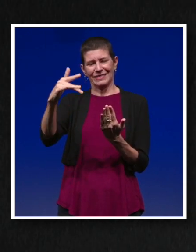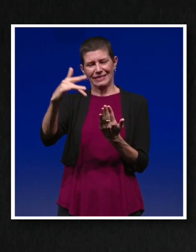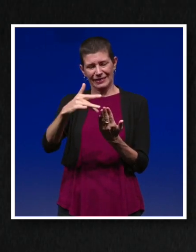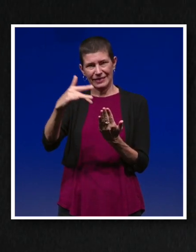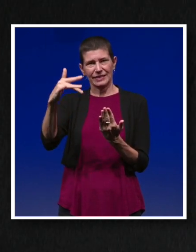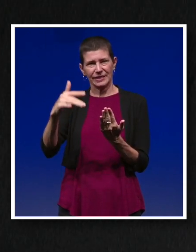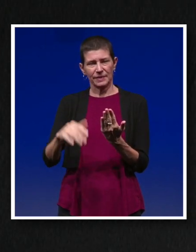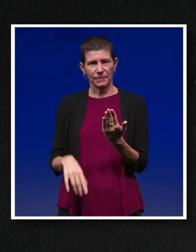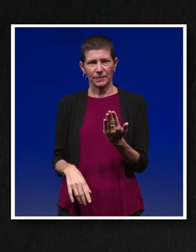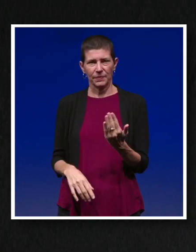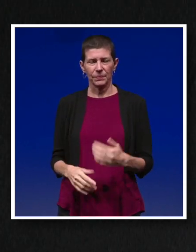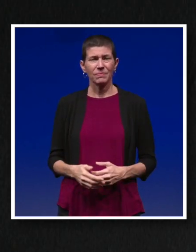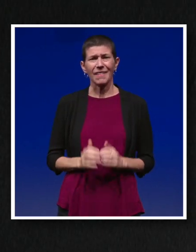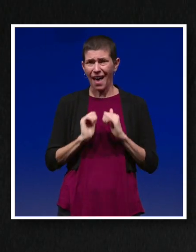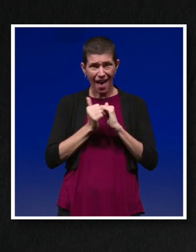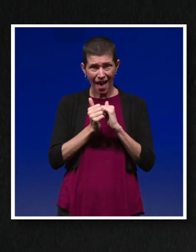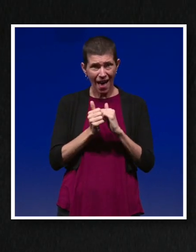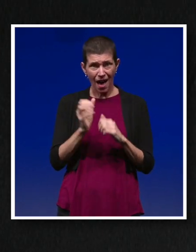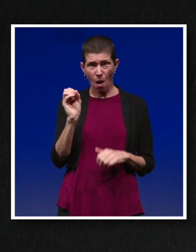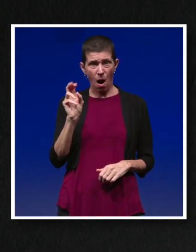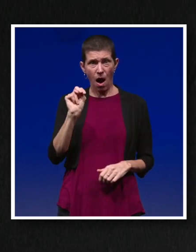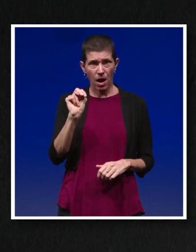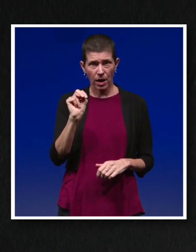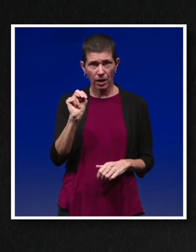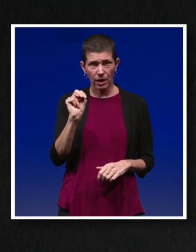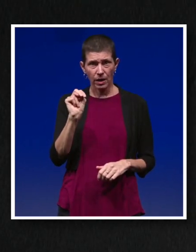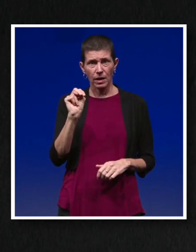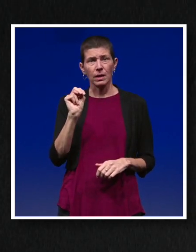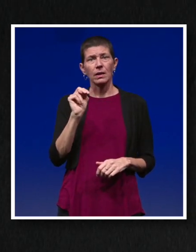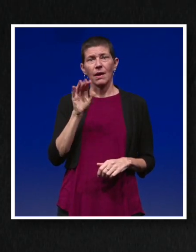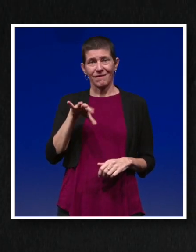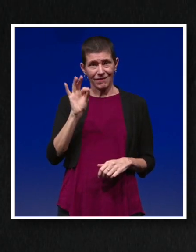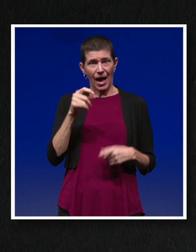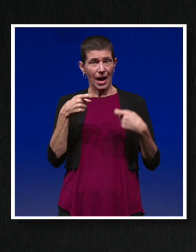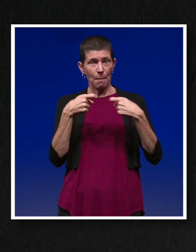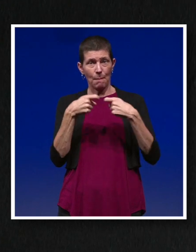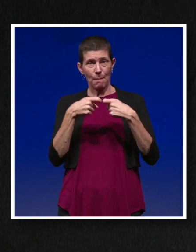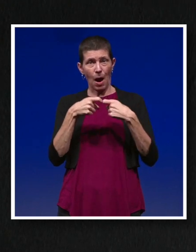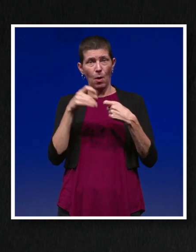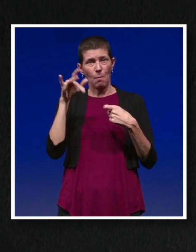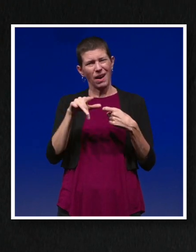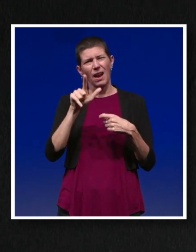To turn the device on, you can locate the power button or lock button